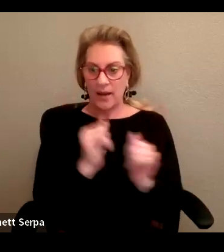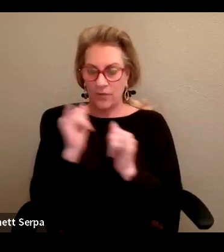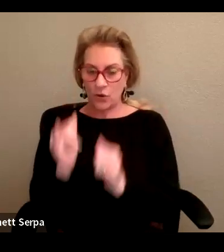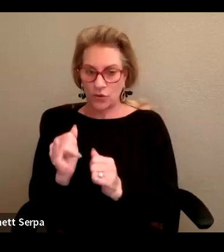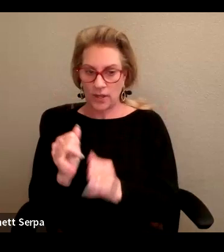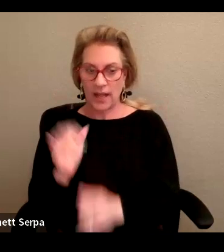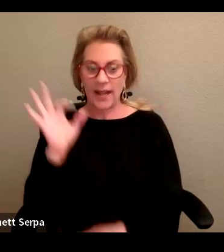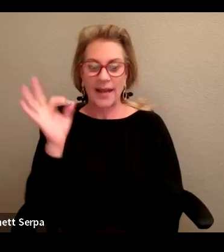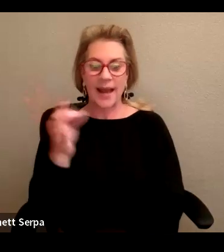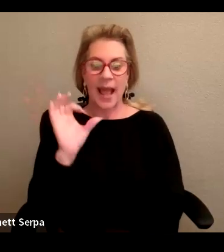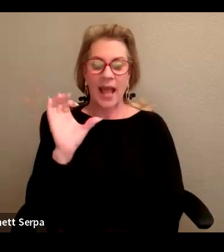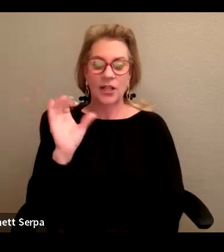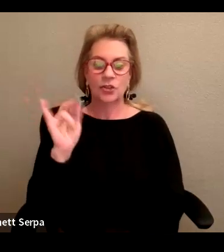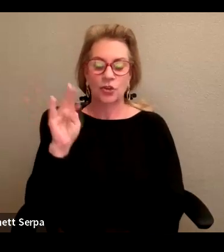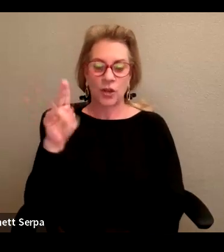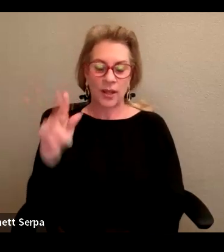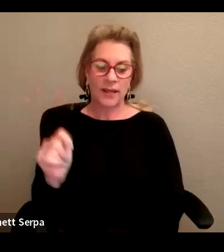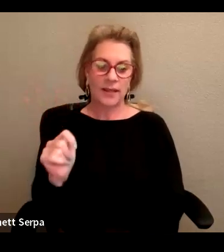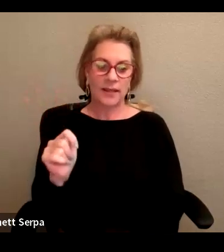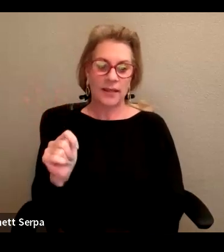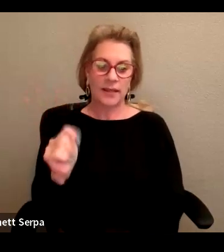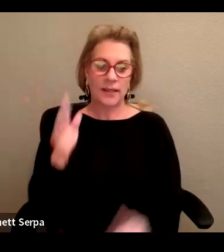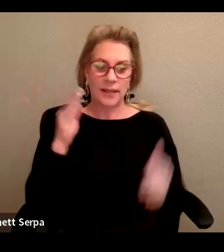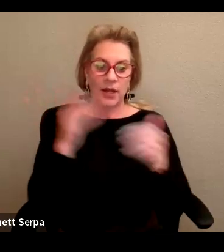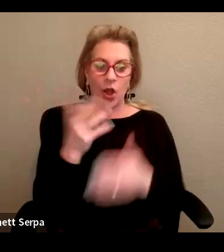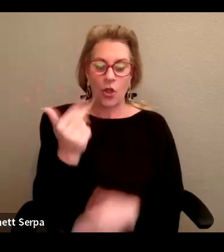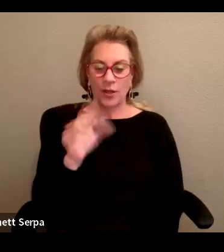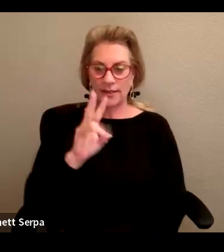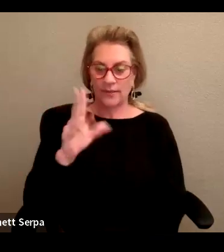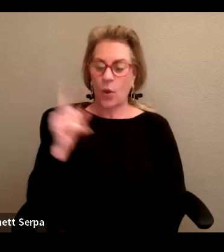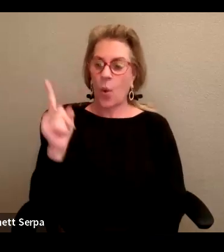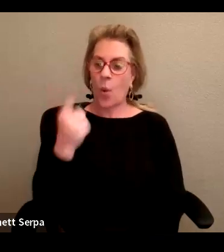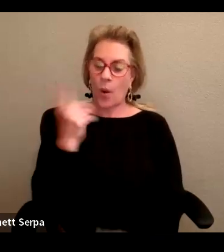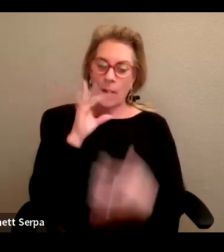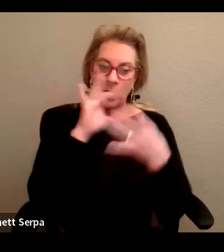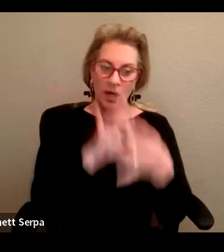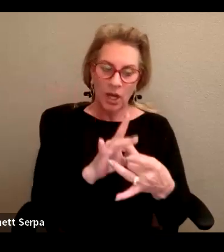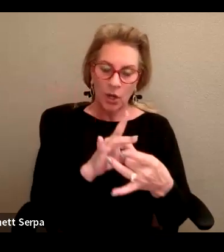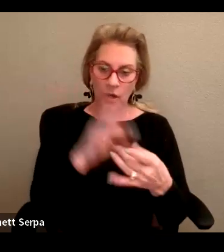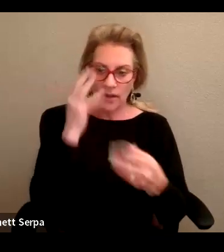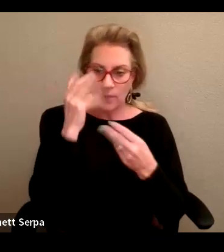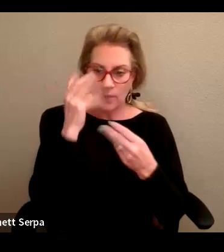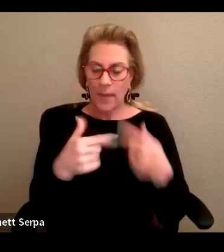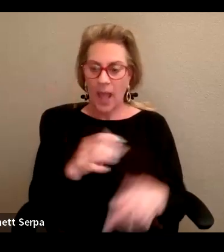narrowly construed section 1373 to only pertain to information about citizenship or migration